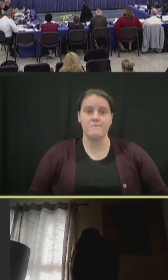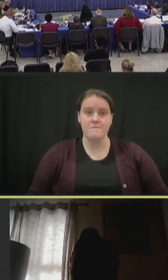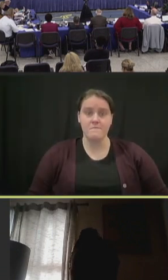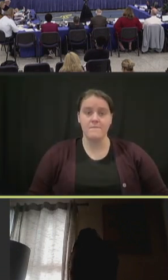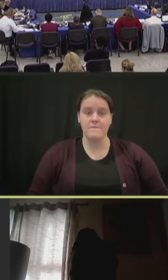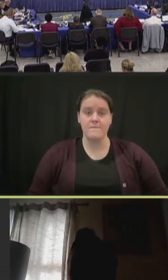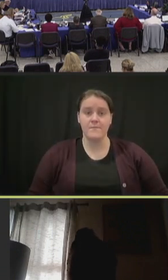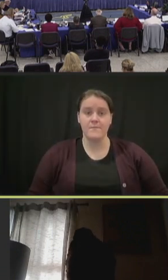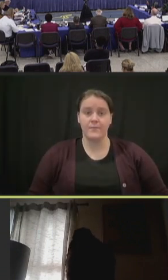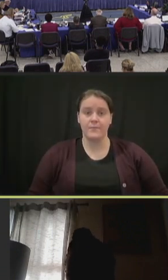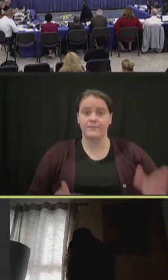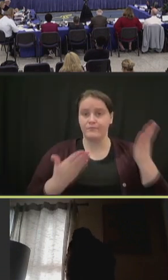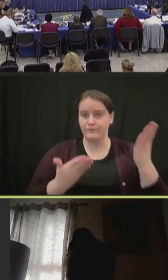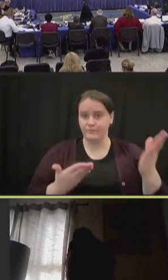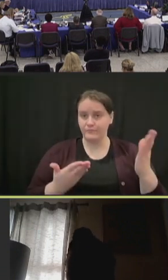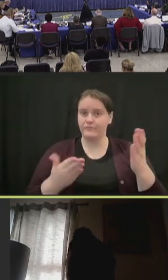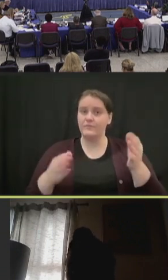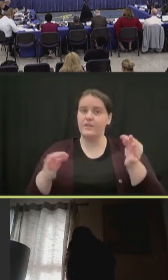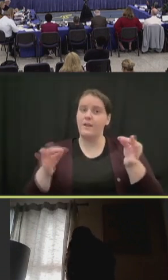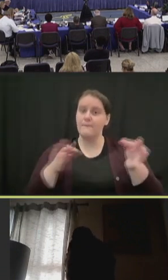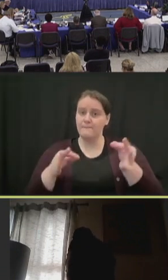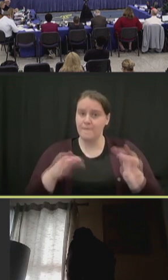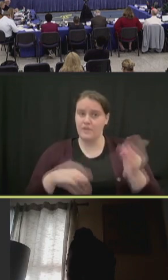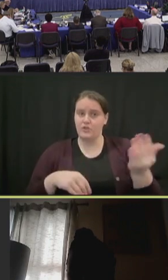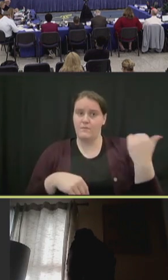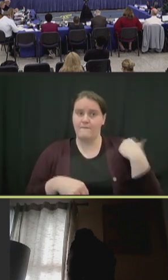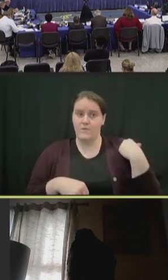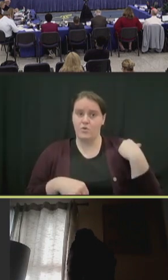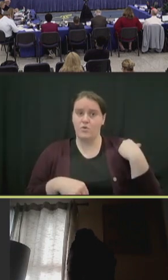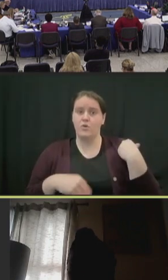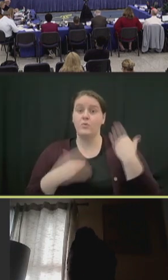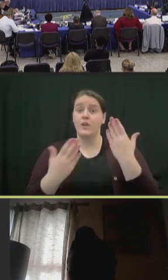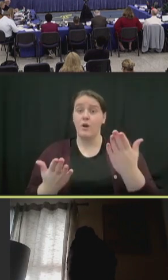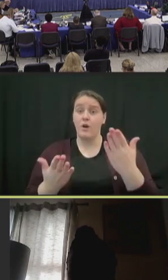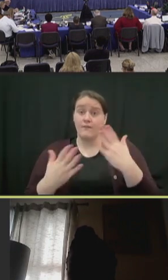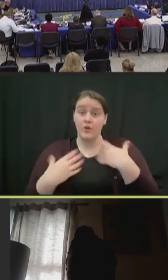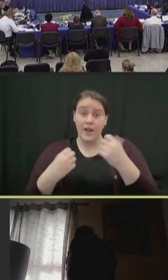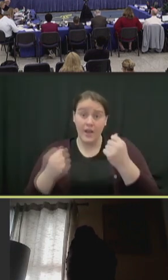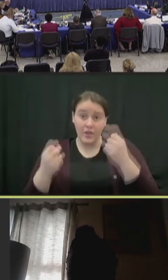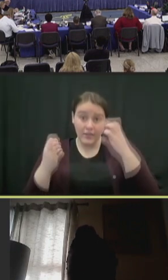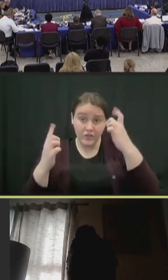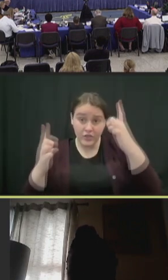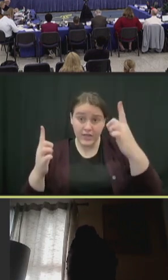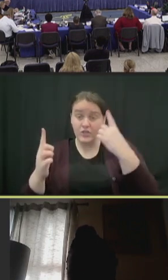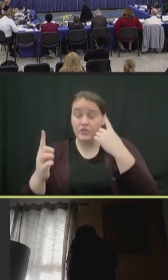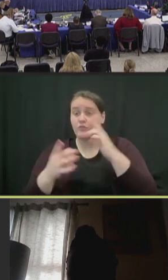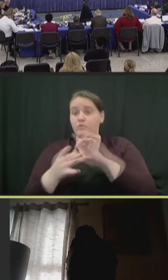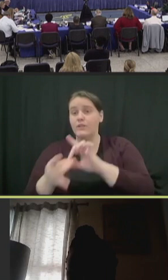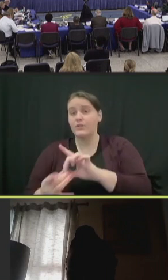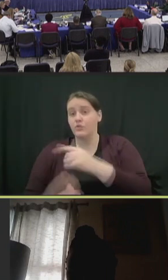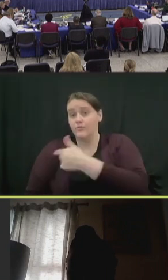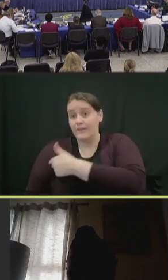We -- as I mentioned earlier, we offer health education on vaccines and vaccine